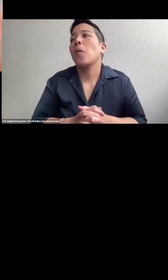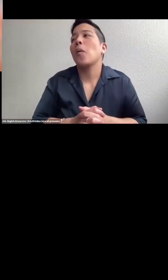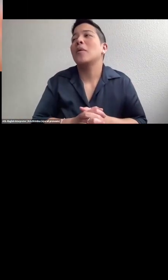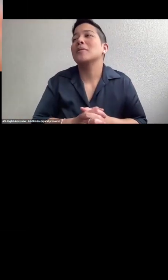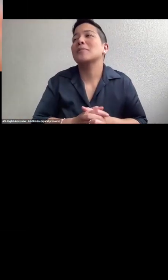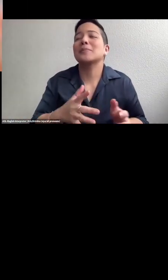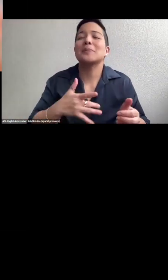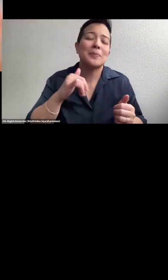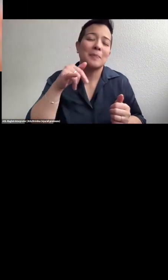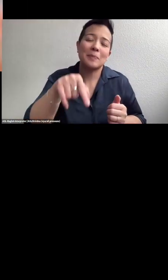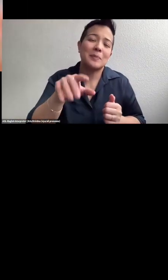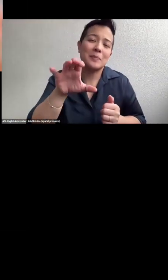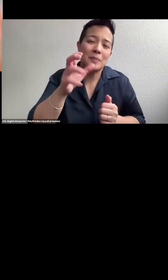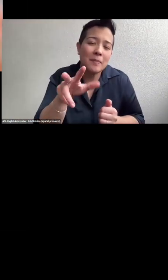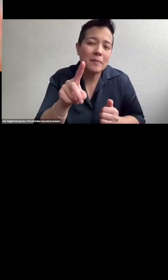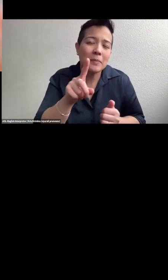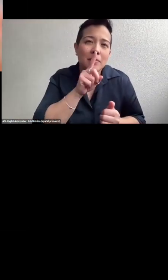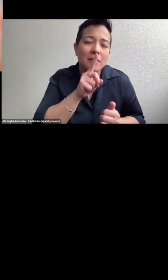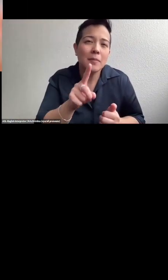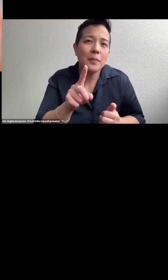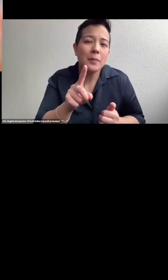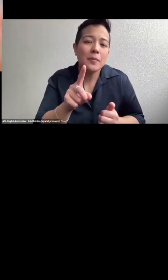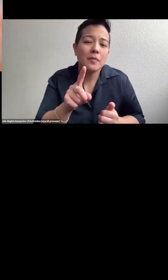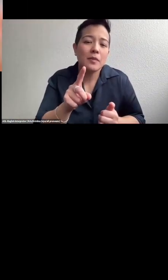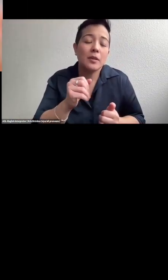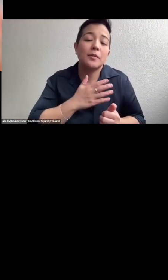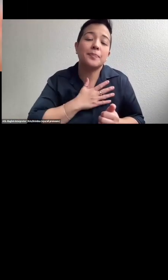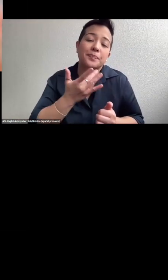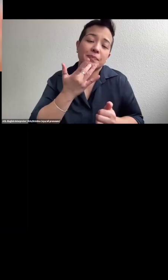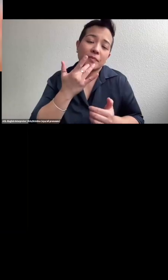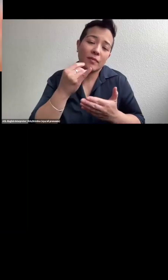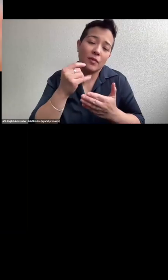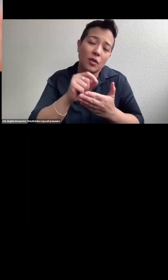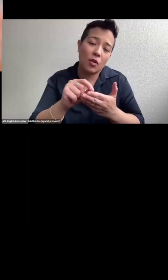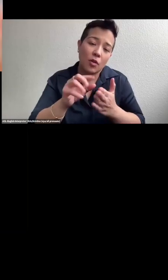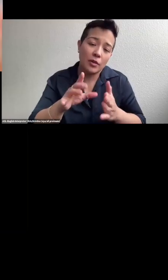child is, so my favorite author is Zora Neale Hurston,